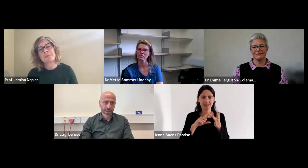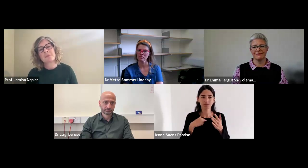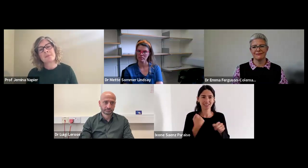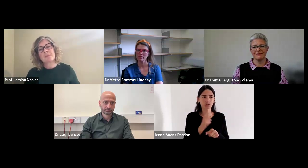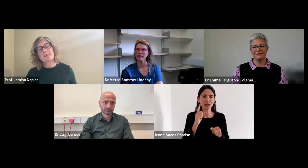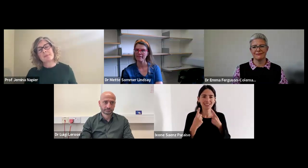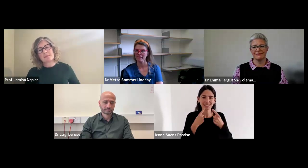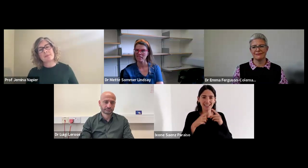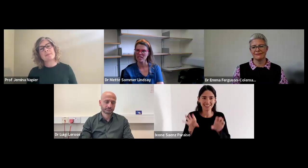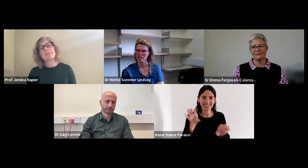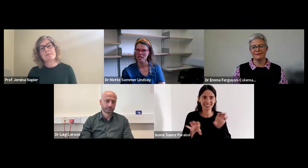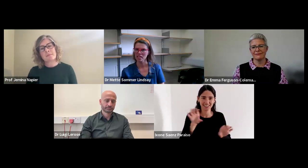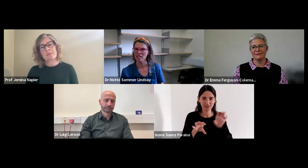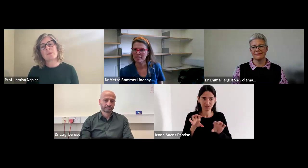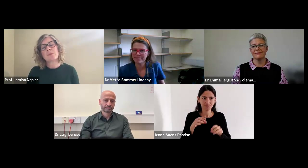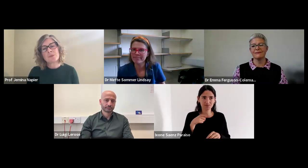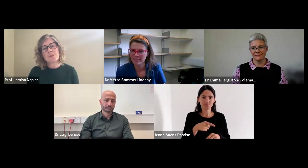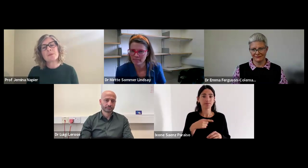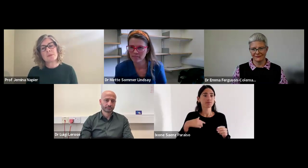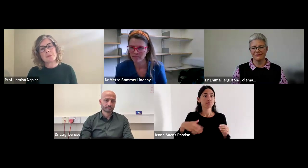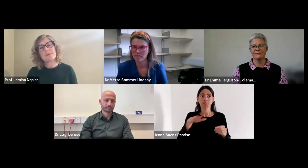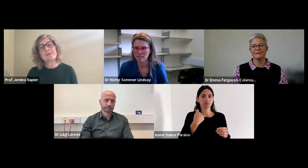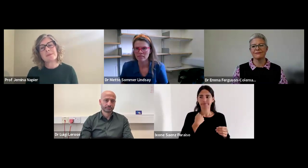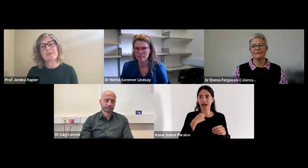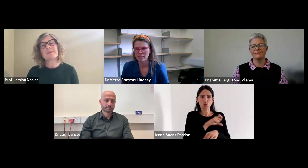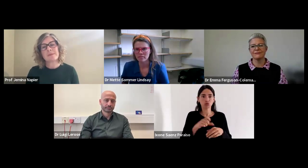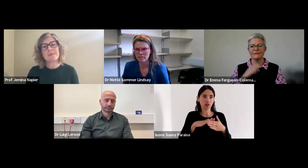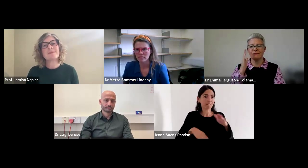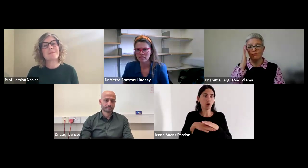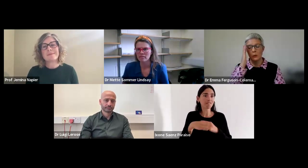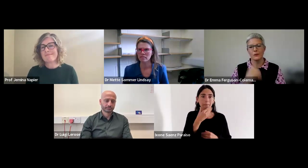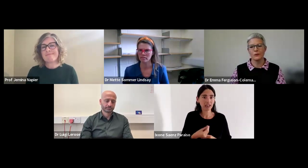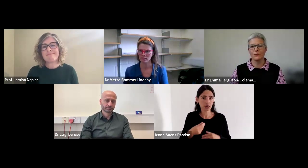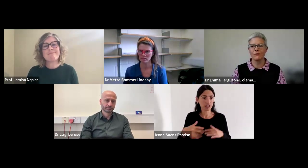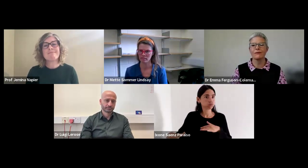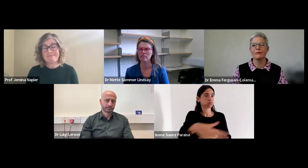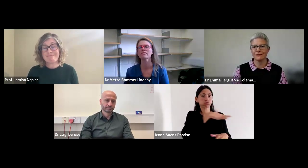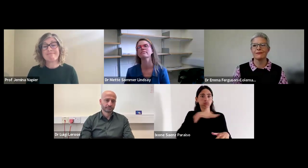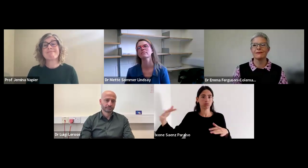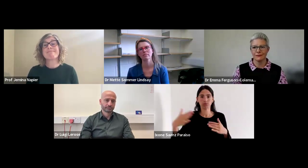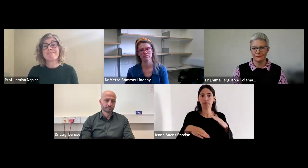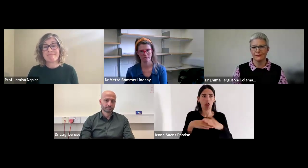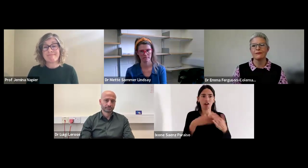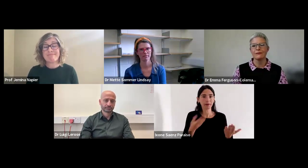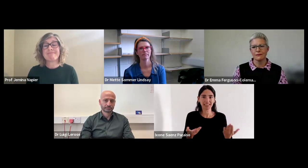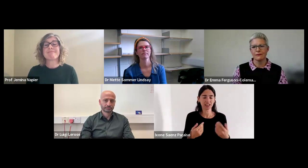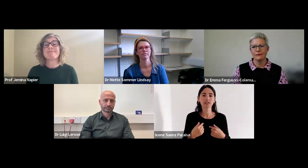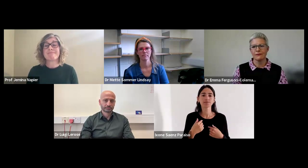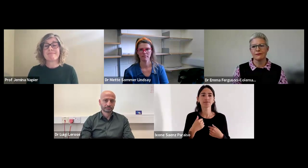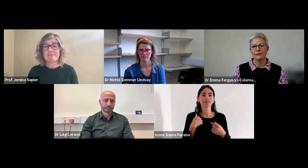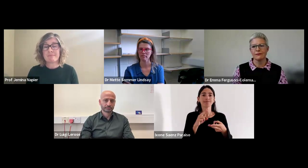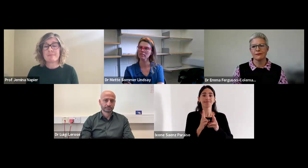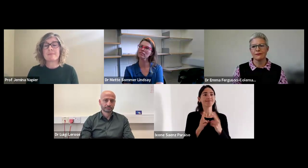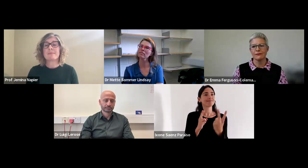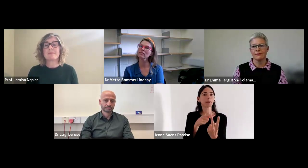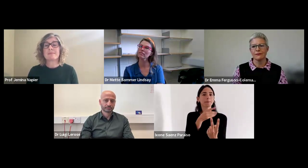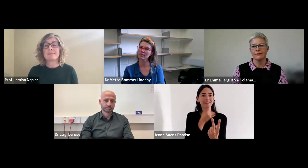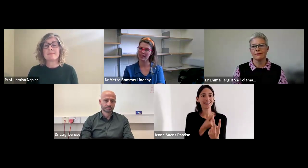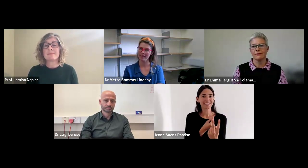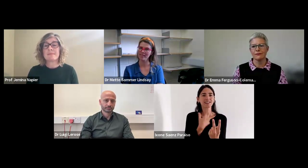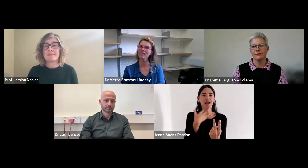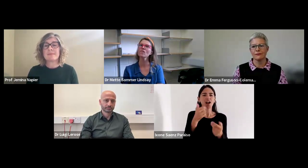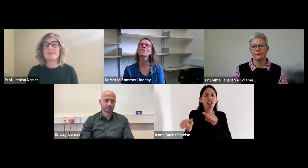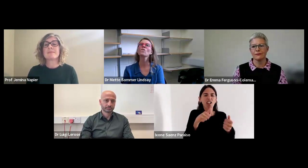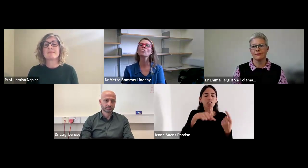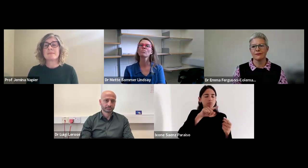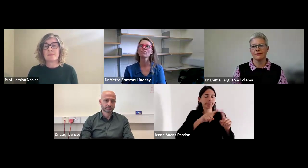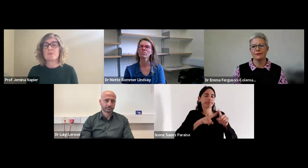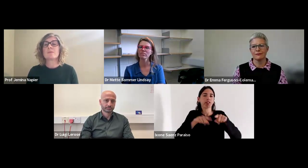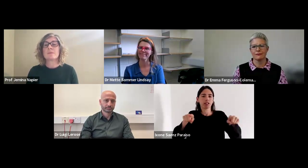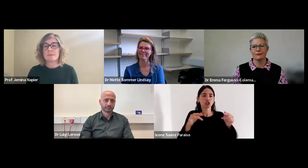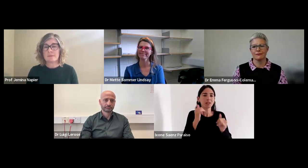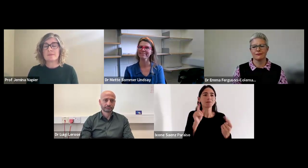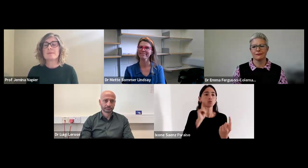I was studying data science, an MSc, my course was full of men and my interpreters were male.